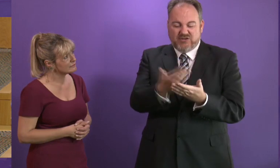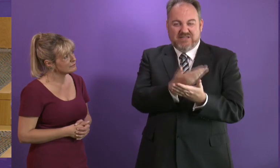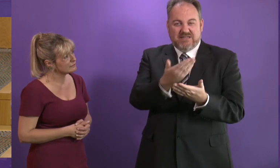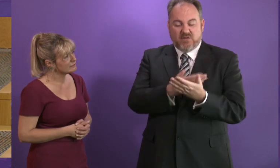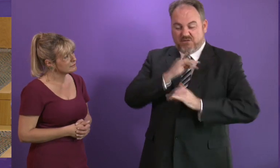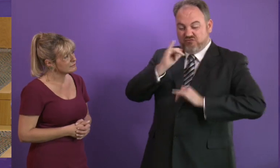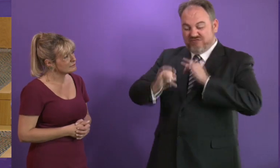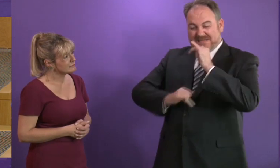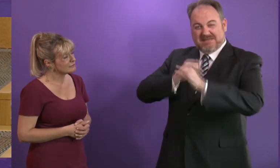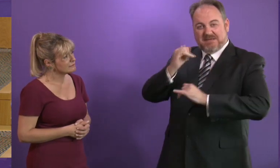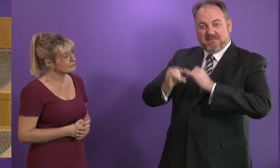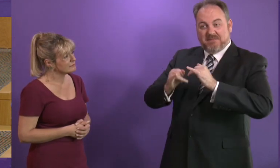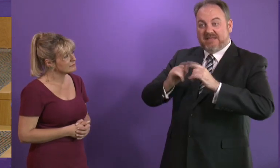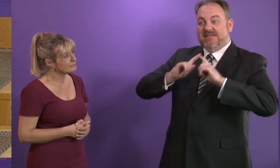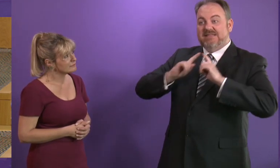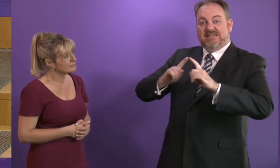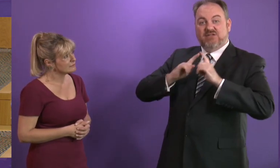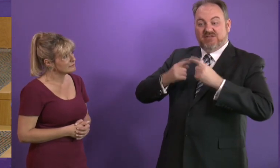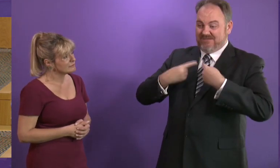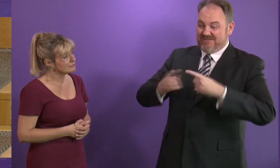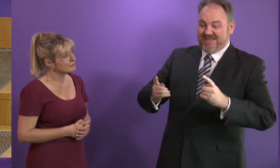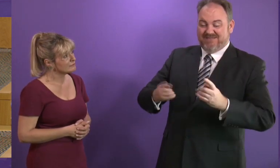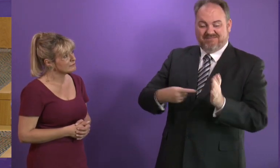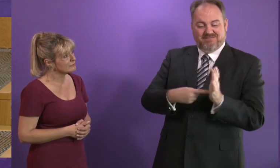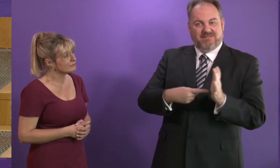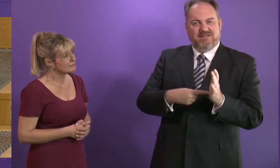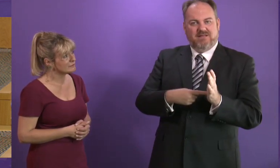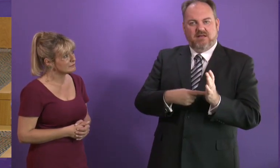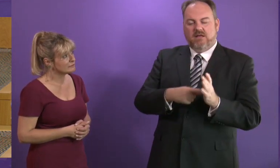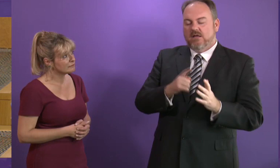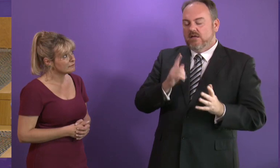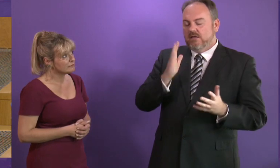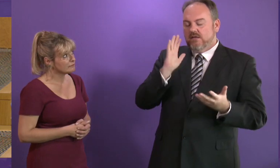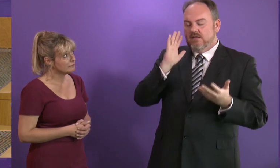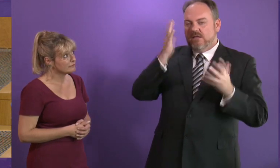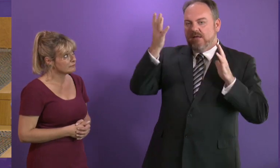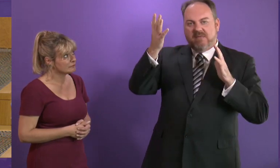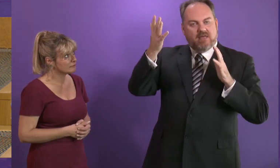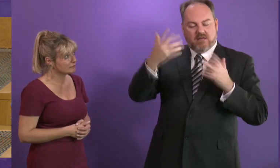said that the tests were “a logistical nightmare”, caused a lot of stress to pupils and were